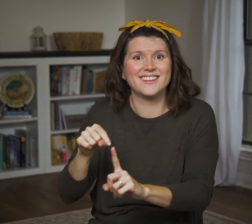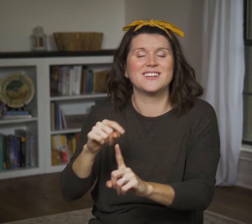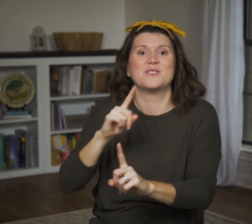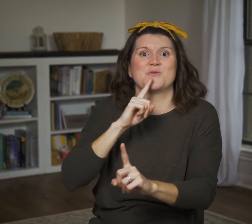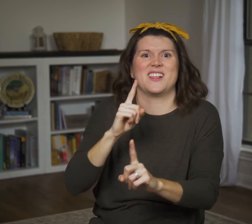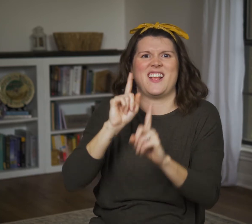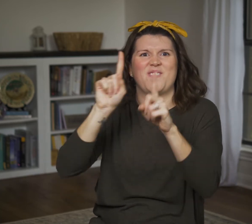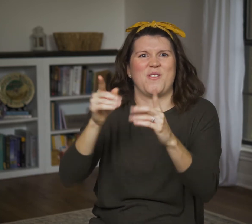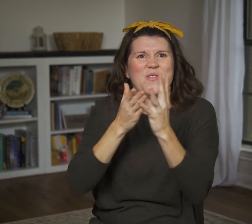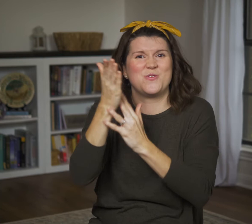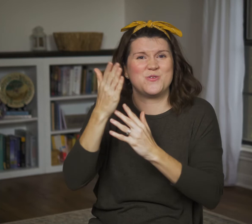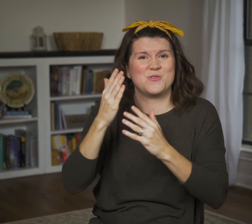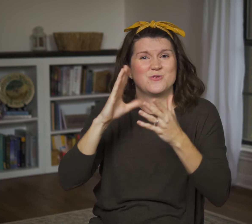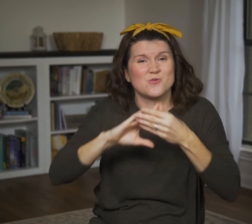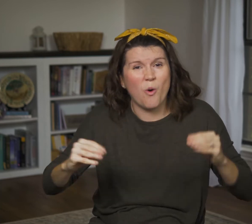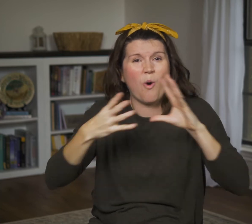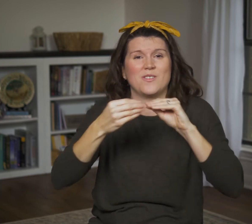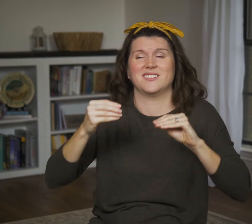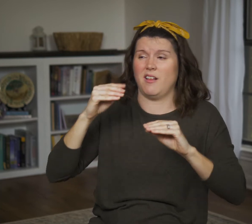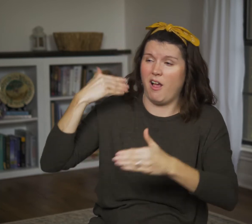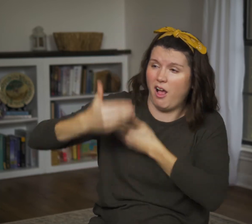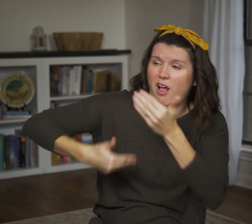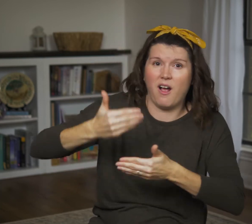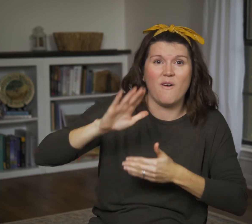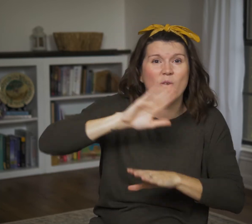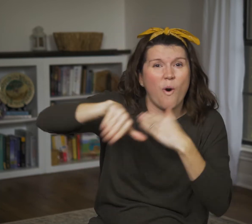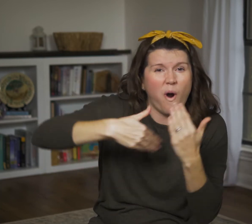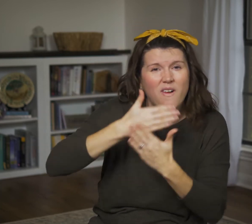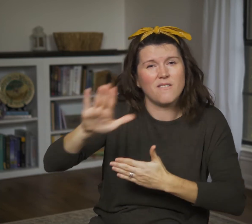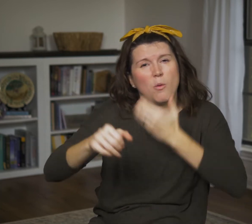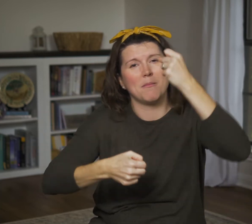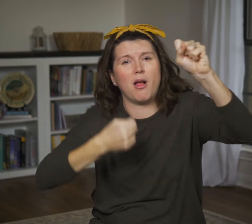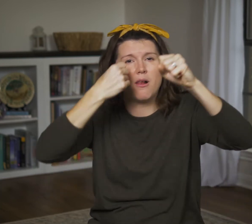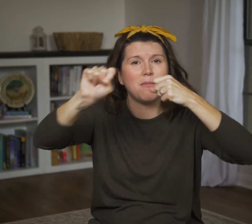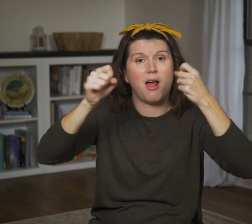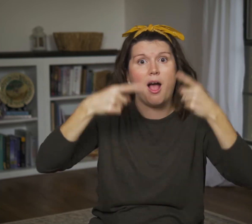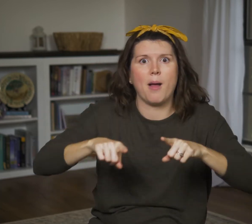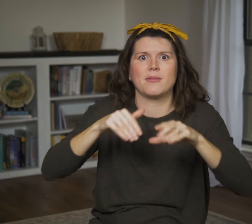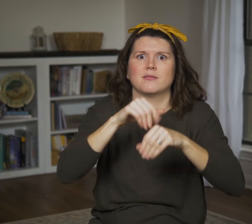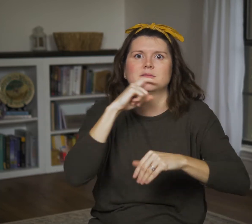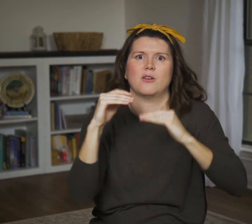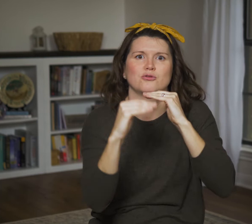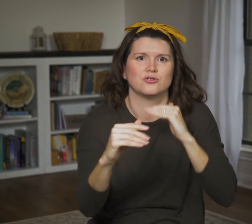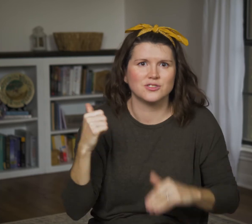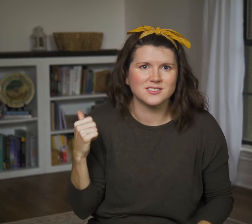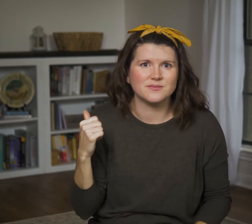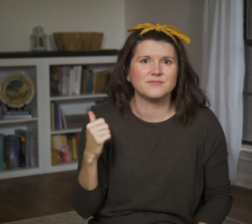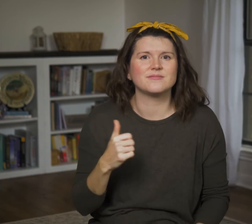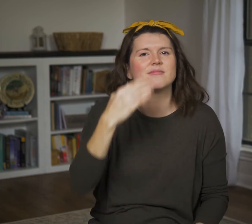by going over five stories of their rebellion in the wilderness.